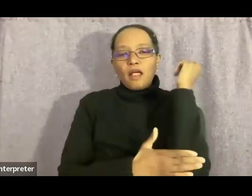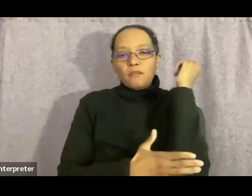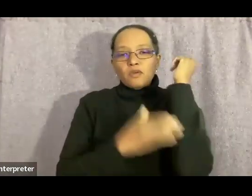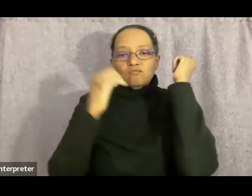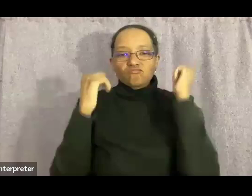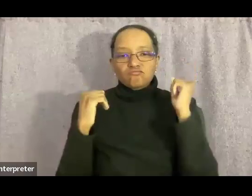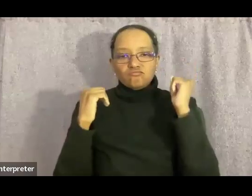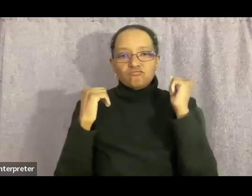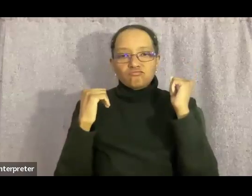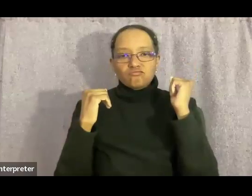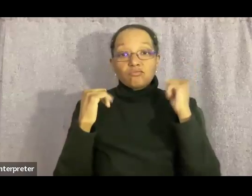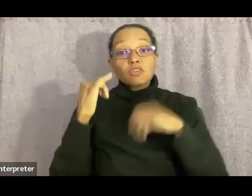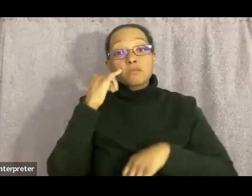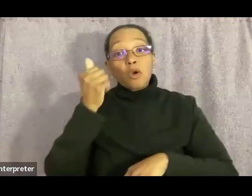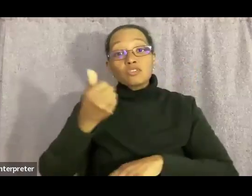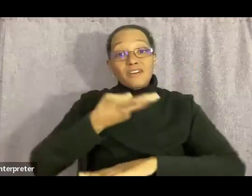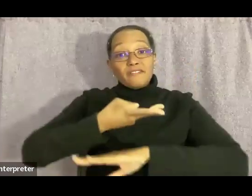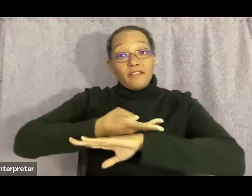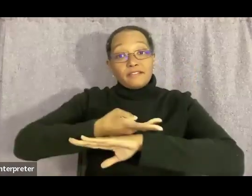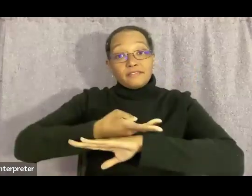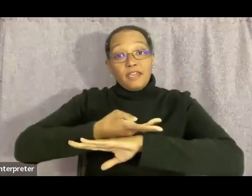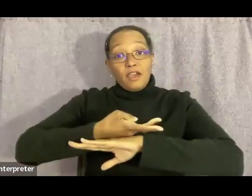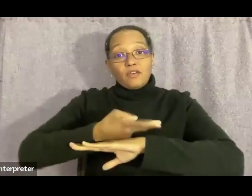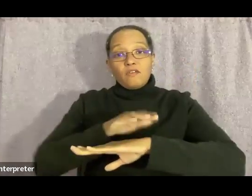Now, if you are laying down, the floor is here.